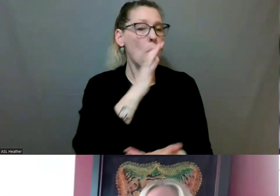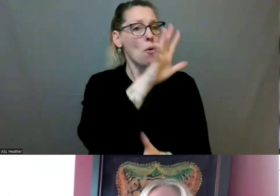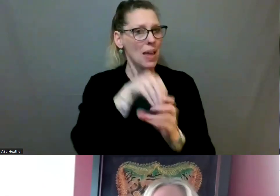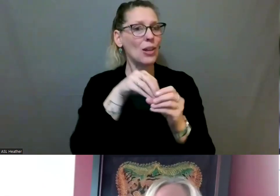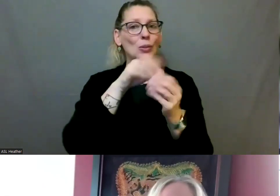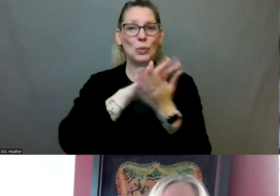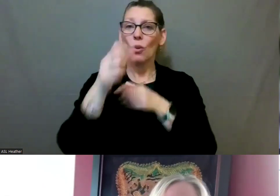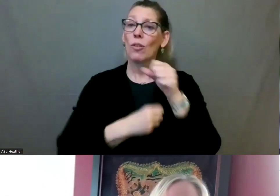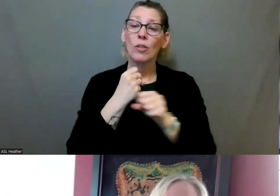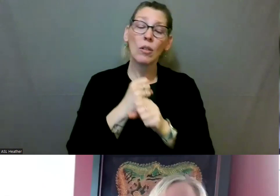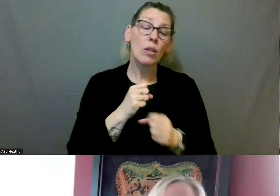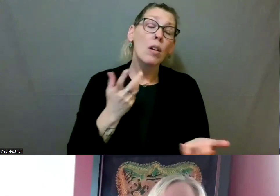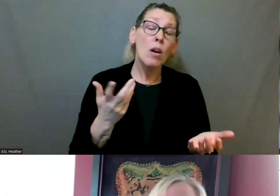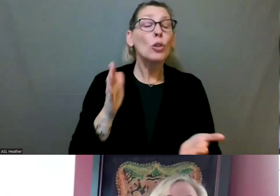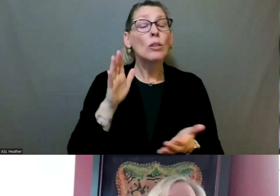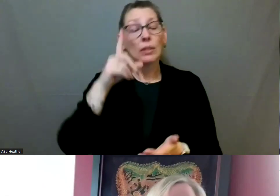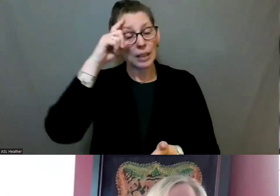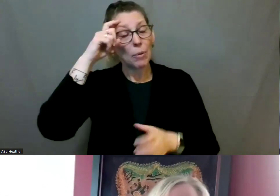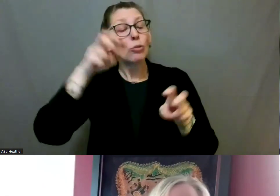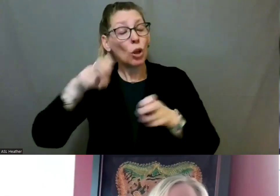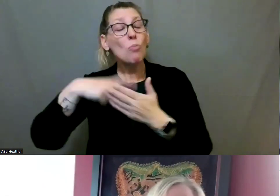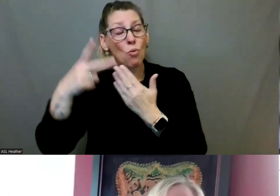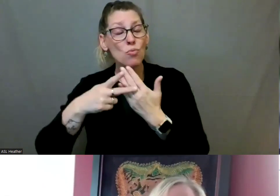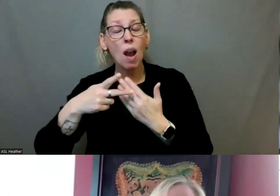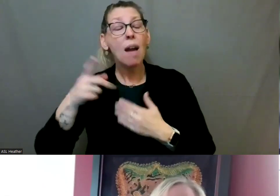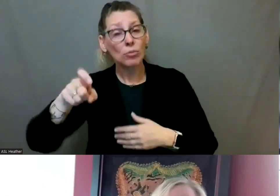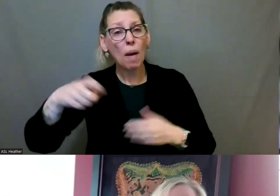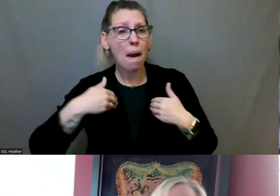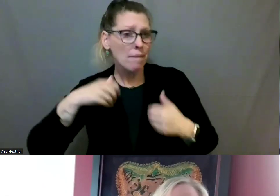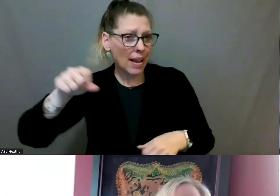shouldn't have summer transition programs, but just remember you want to double down;